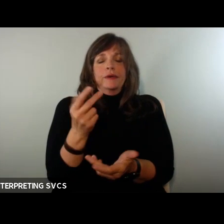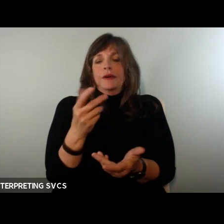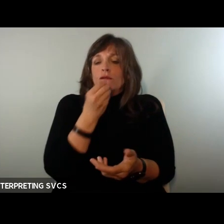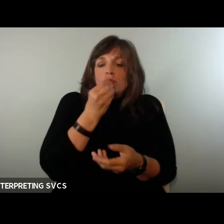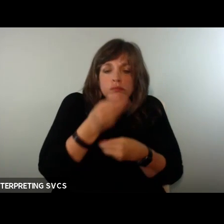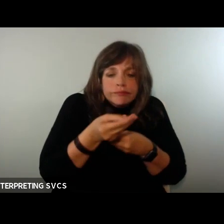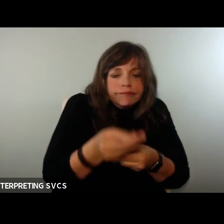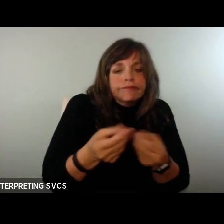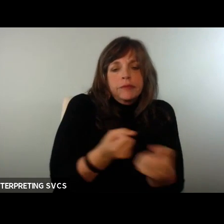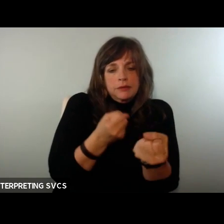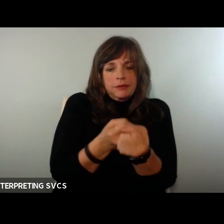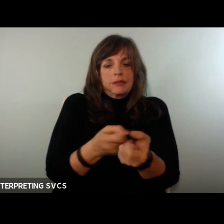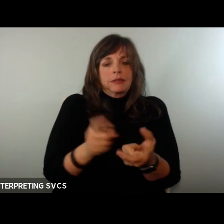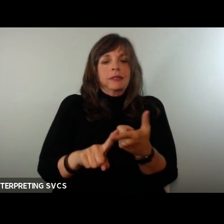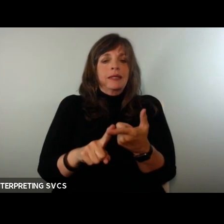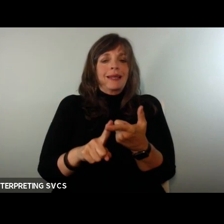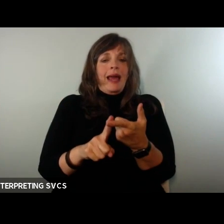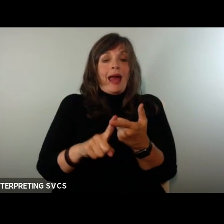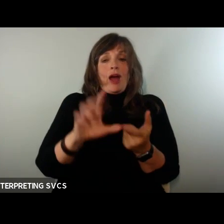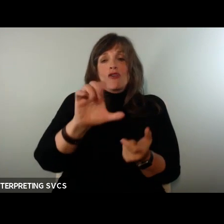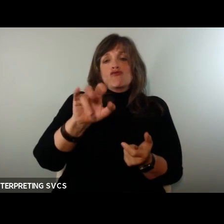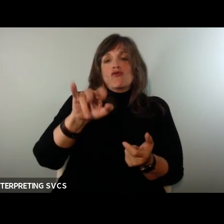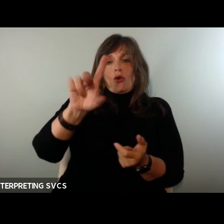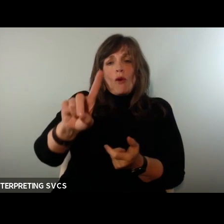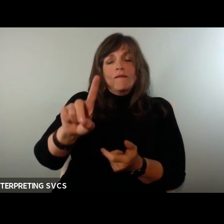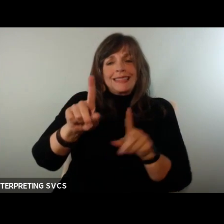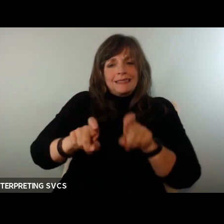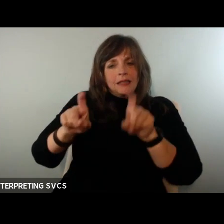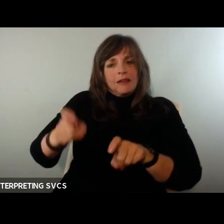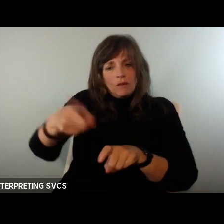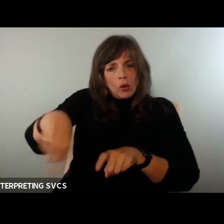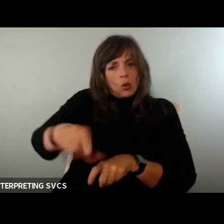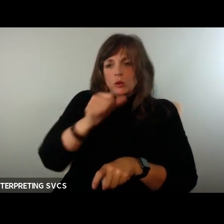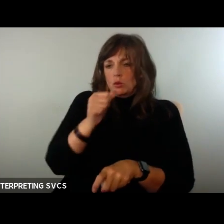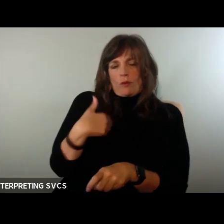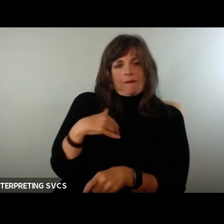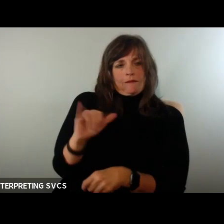for the uninsured. We do not expect that this will be the only